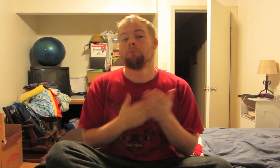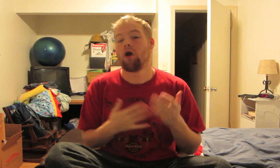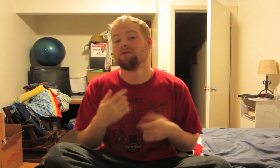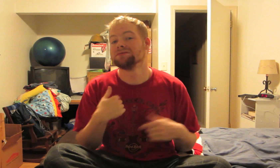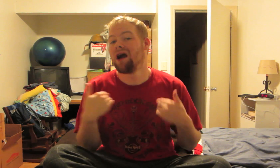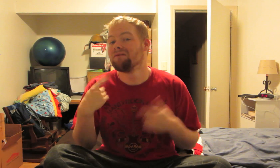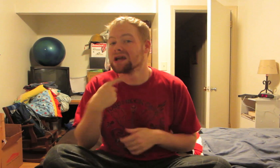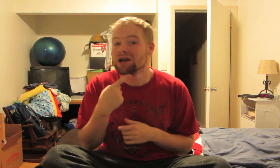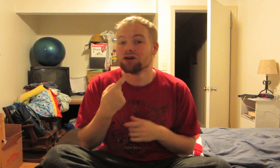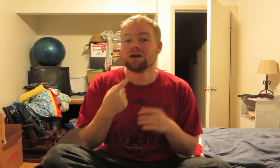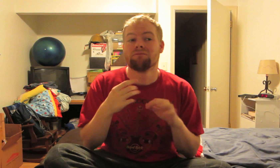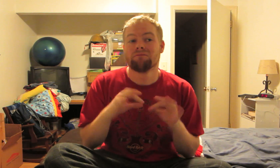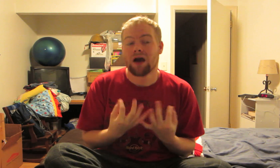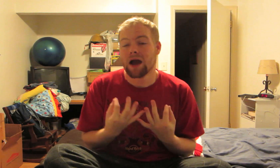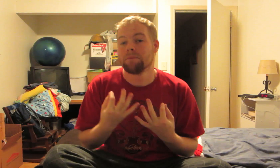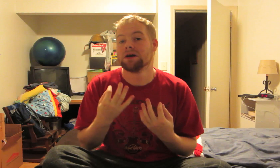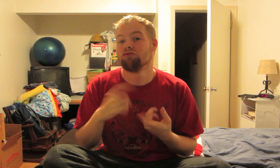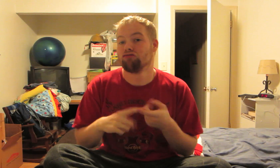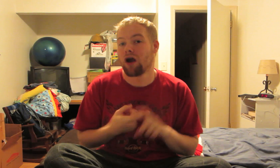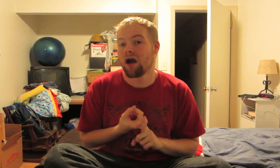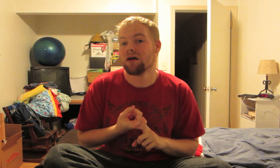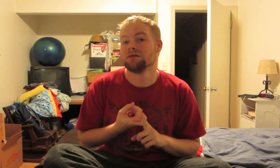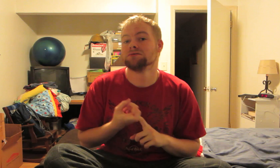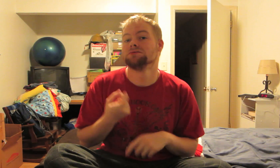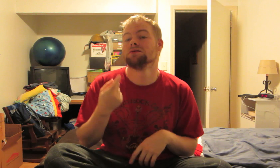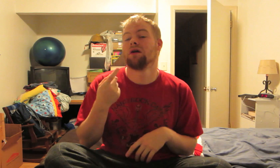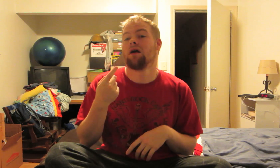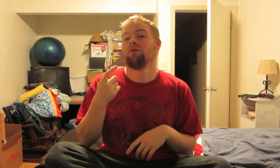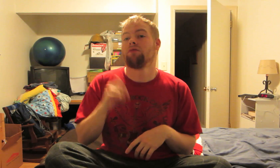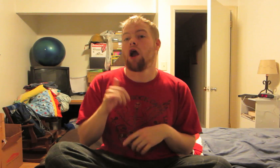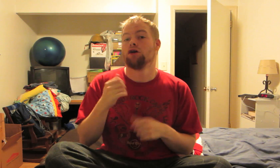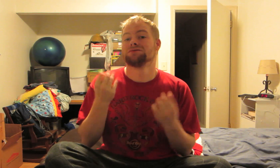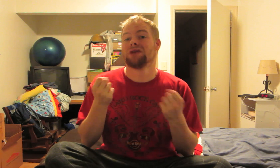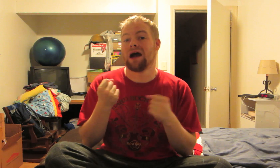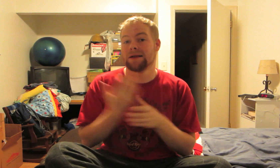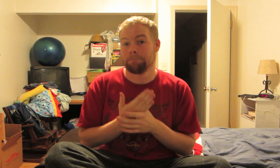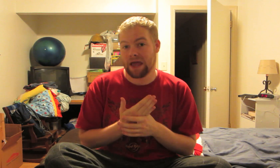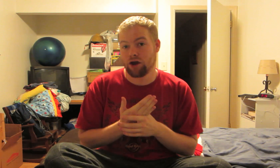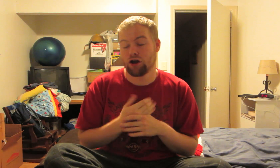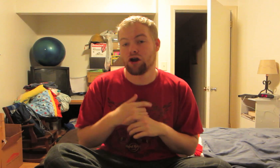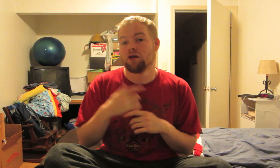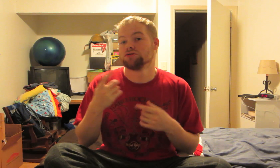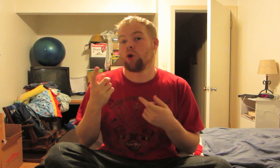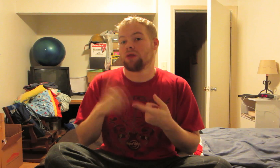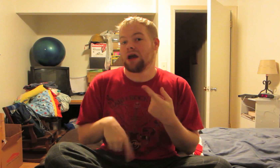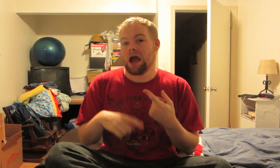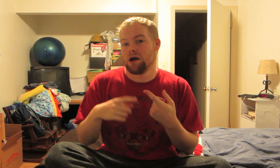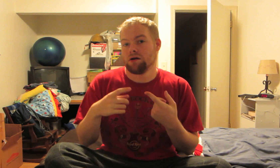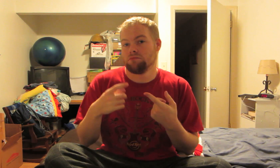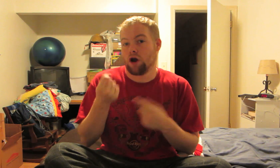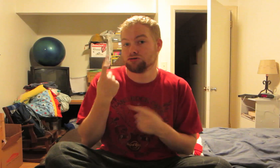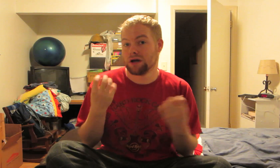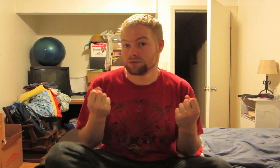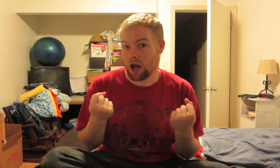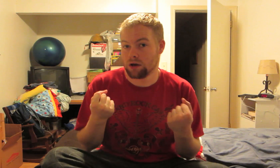Part of it is, I have hearing family, friends that are signing-impaired. They can't understand sign.